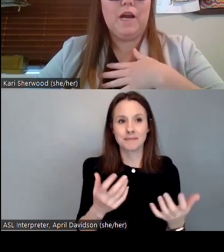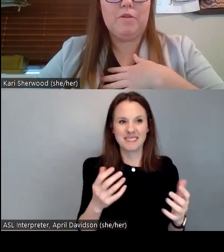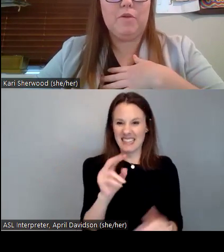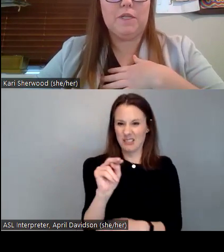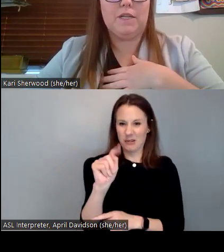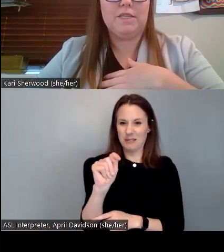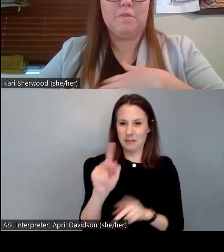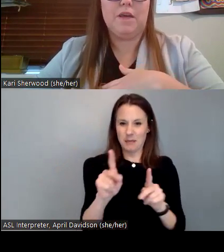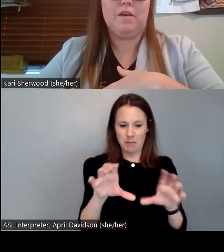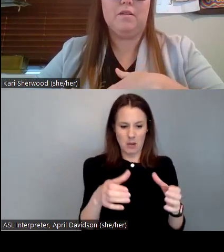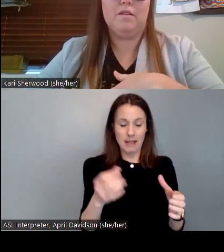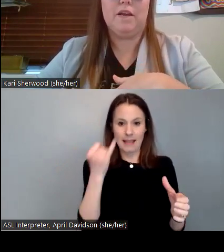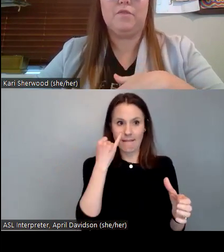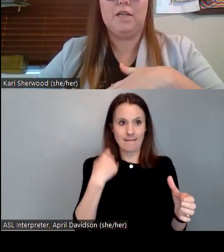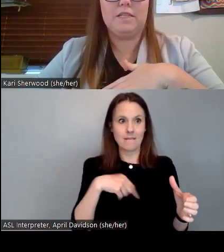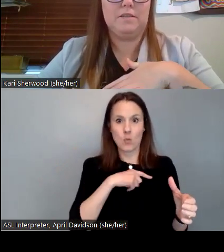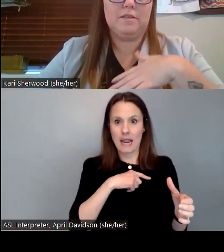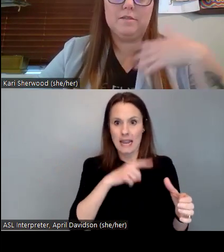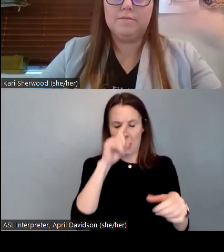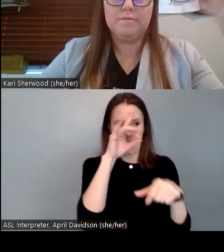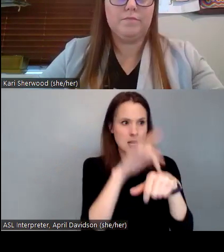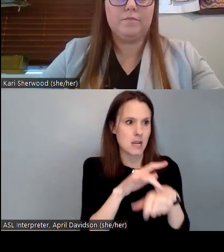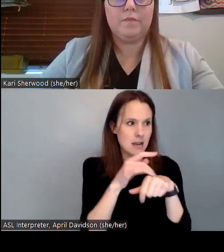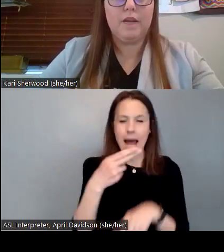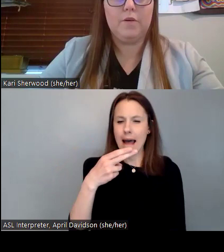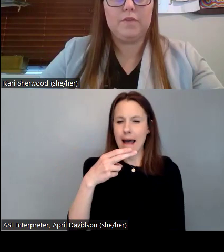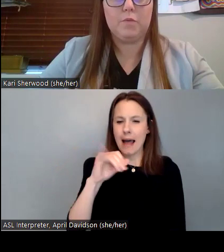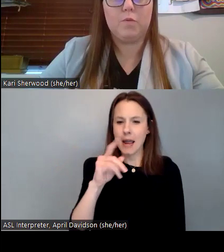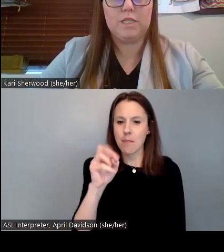hyperfocused on something, like, for instance, you know, if someone wants